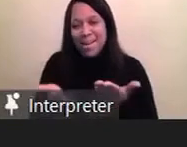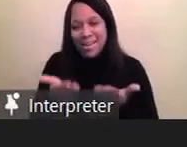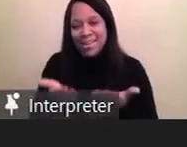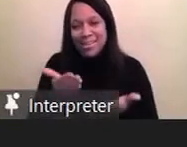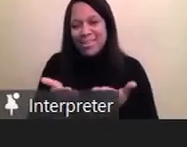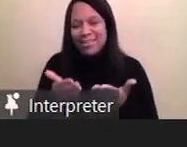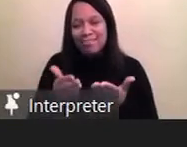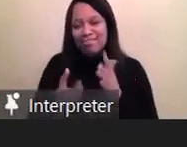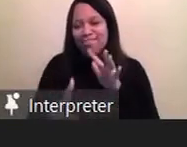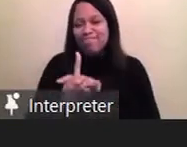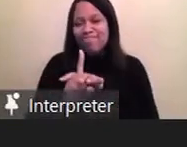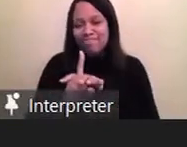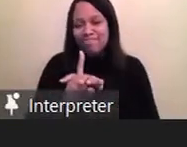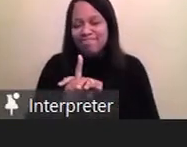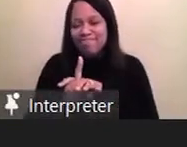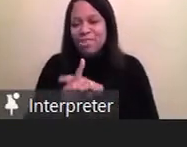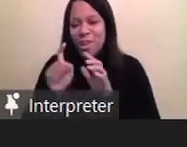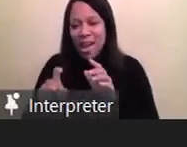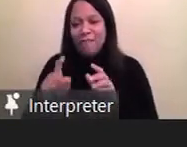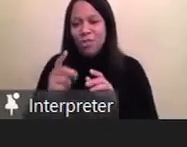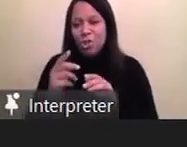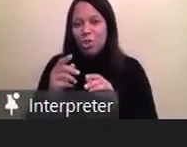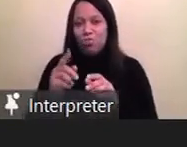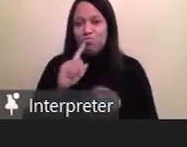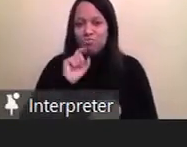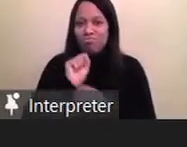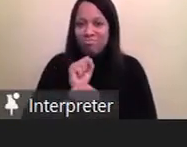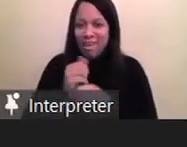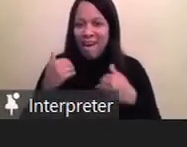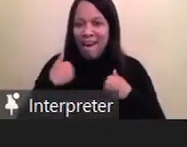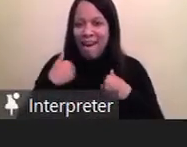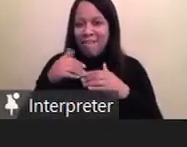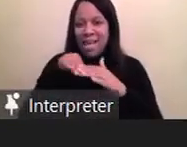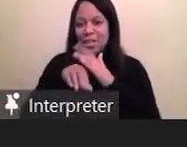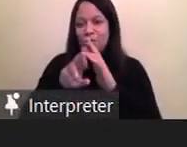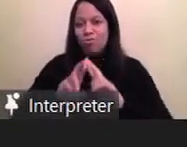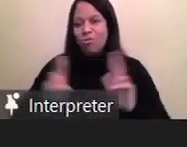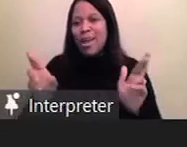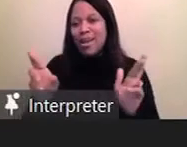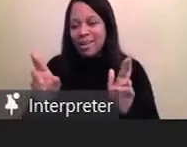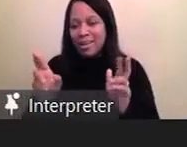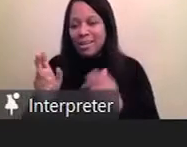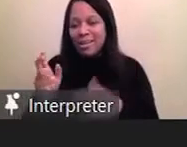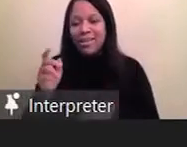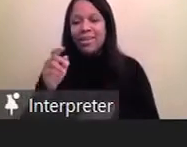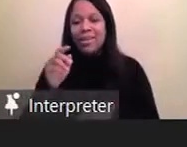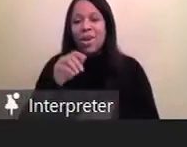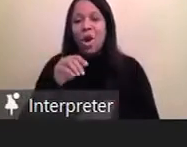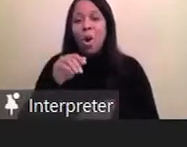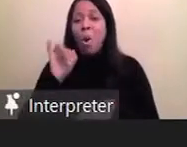that you'll have to take into consideration if you conduct an internal accessibility audit, for example,